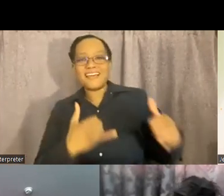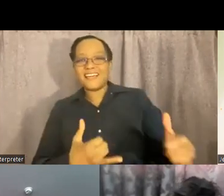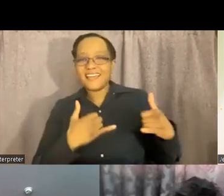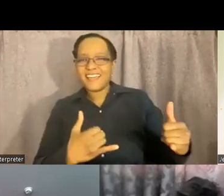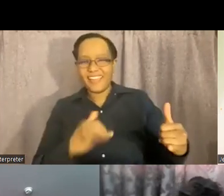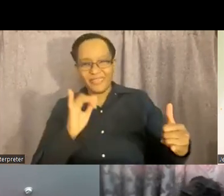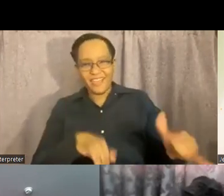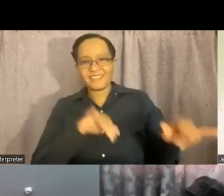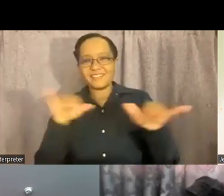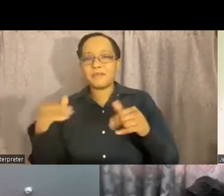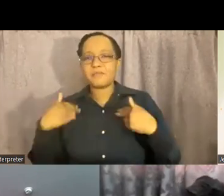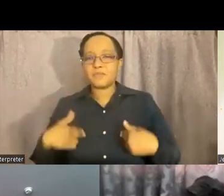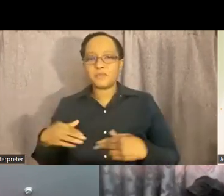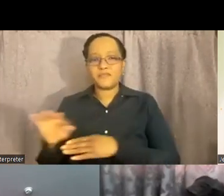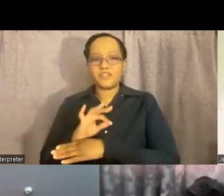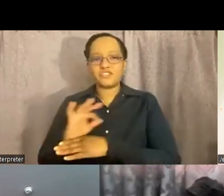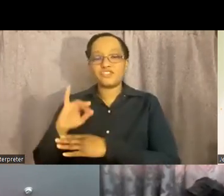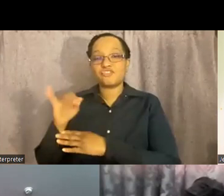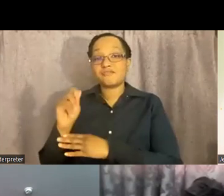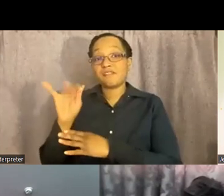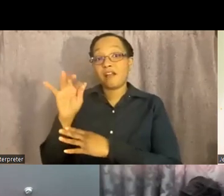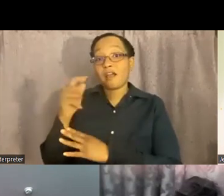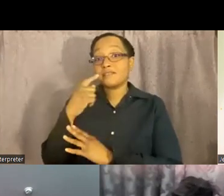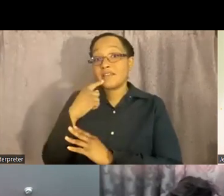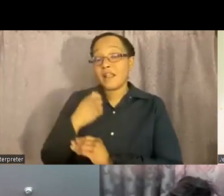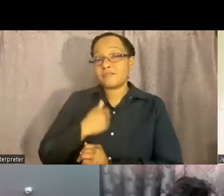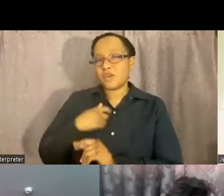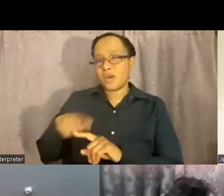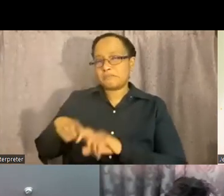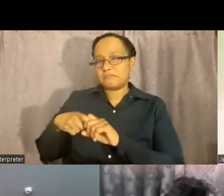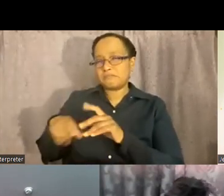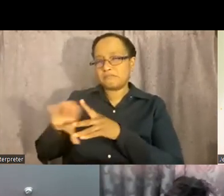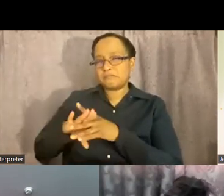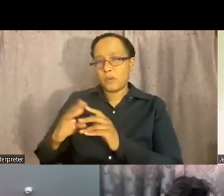Sorry Avonelle , wait one second.